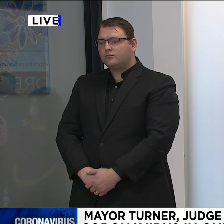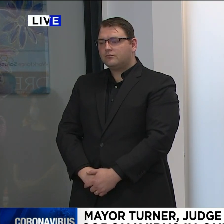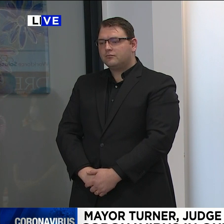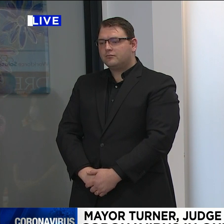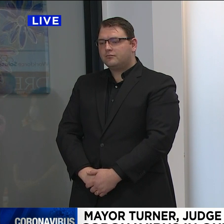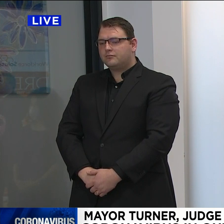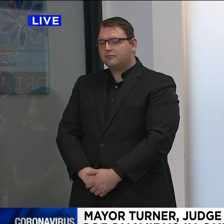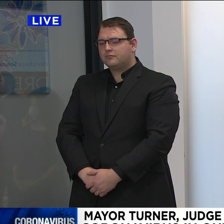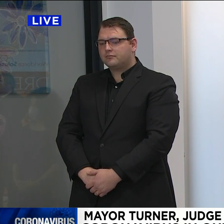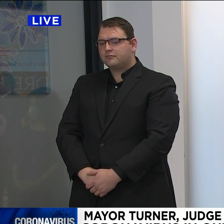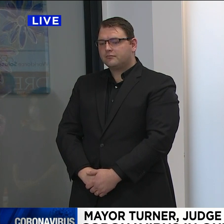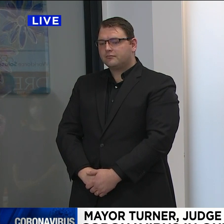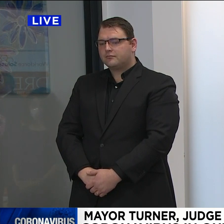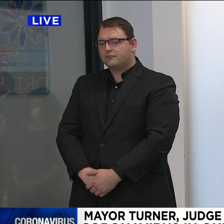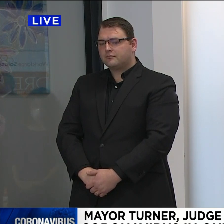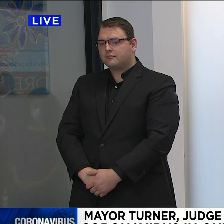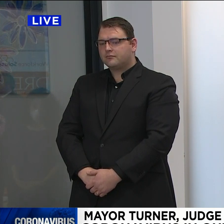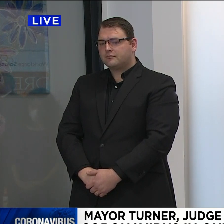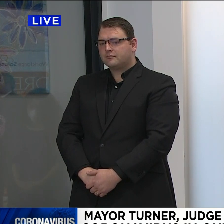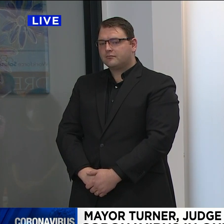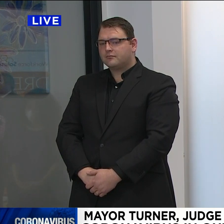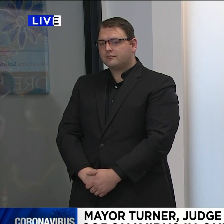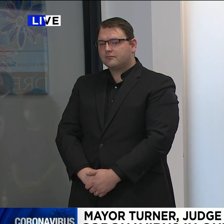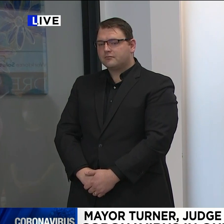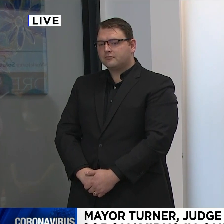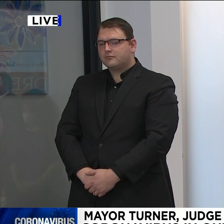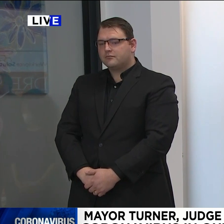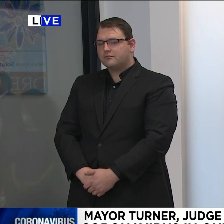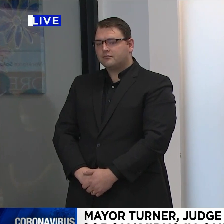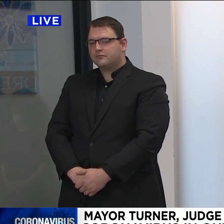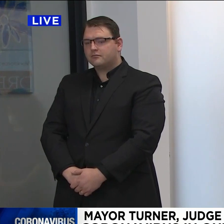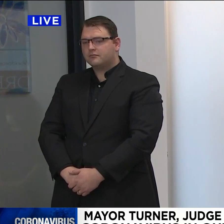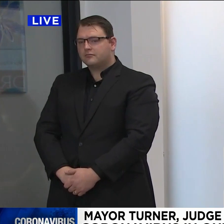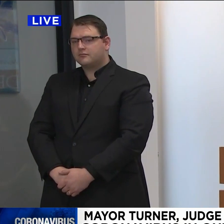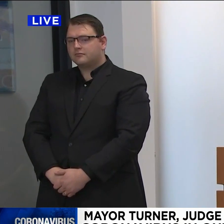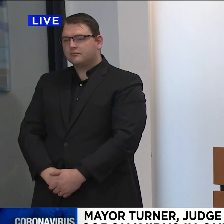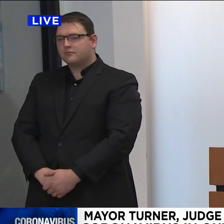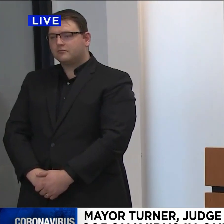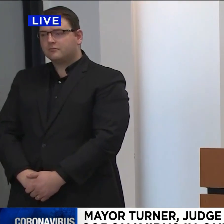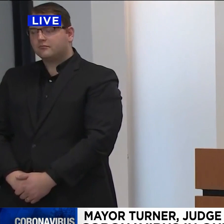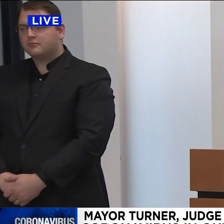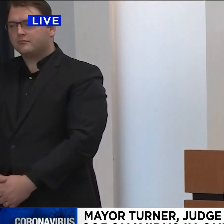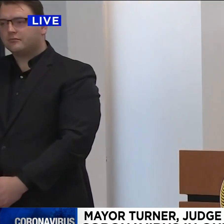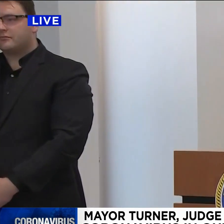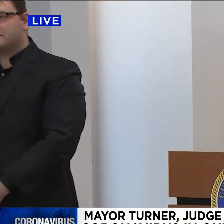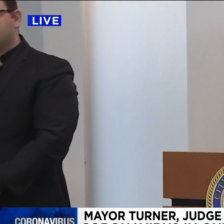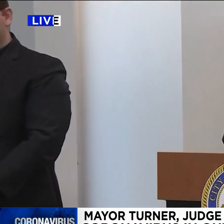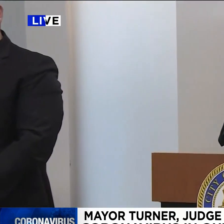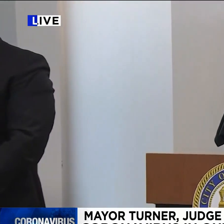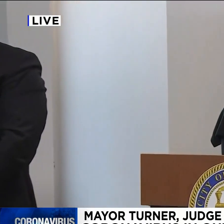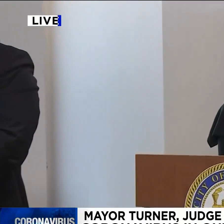option now a good option for essential a good option for essential workers to find that child workers to find that child care, yeah, and finding quality care, yeah, and finding quality child child care resources. care resources. >> Has been extremely Has been extremely challenging for these essential